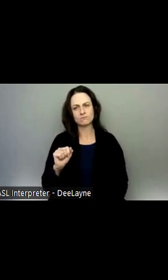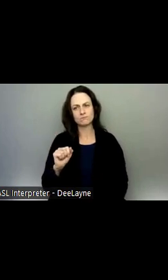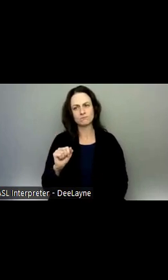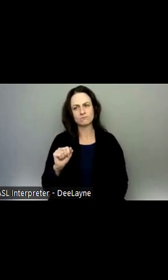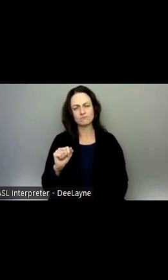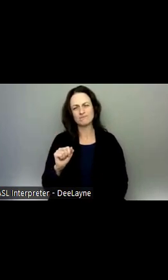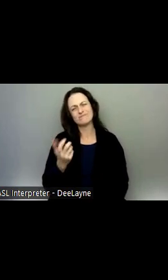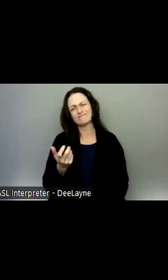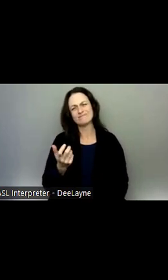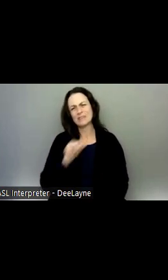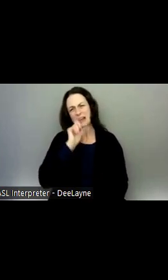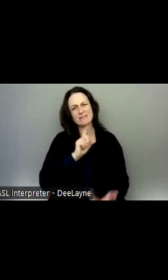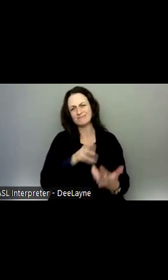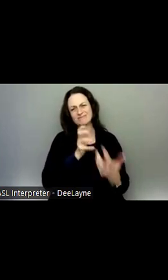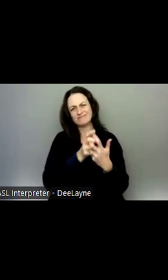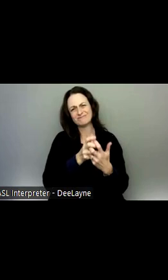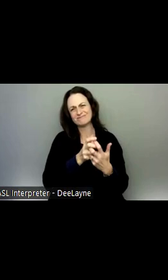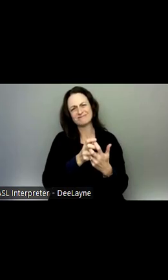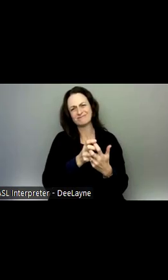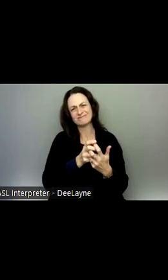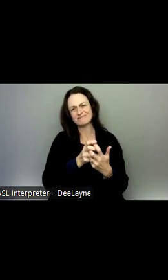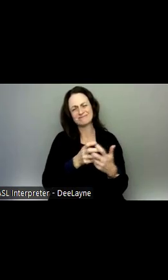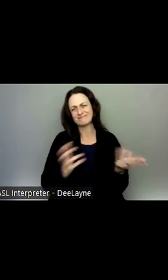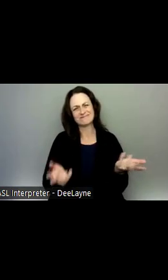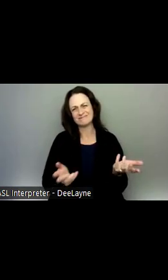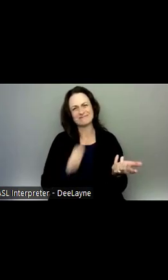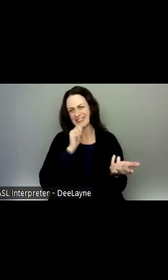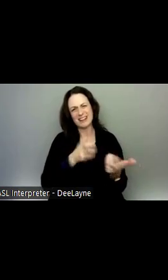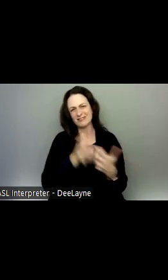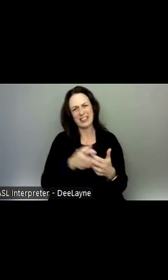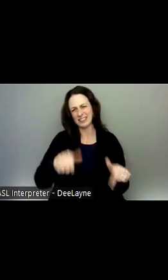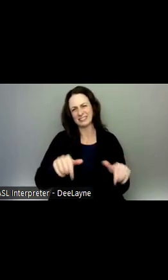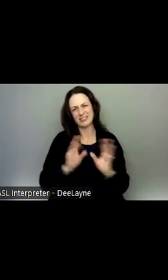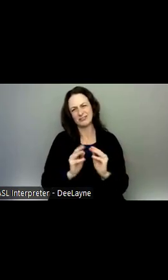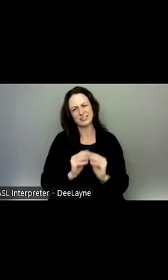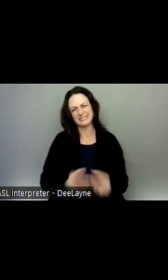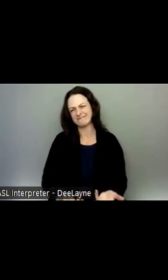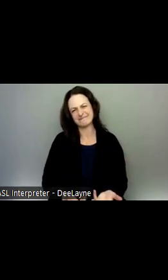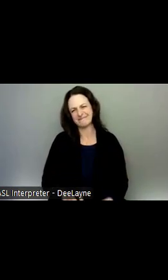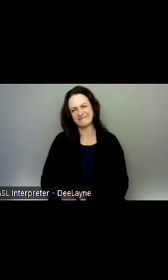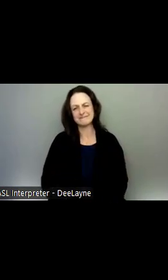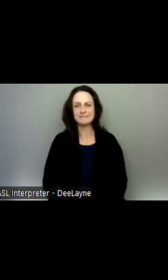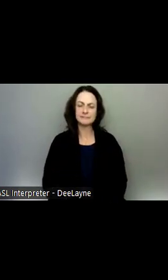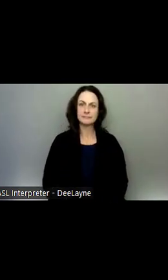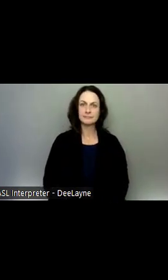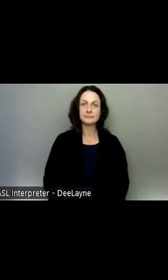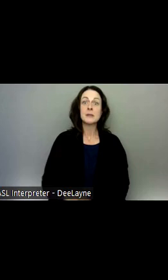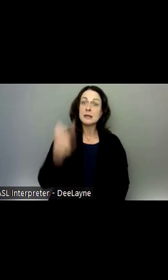they don't quite work the way people hope they will. And so if you have something...